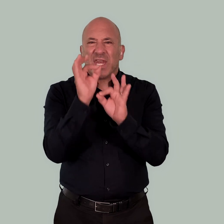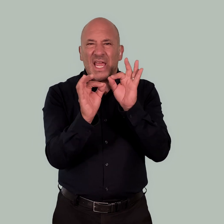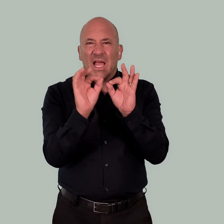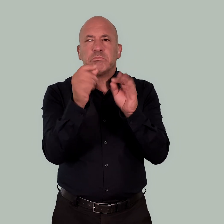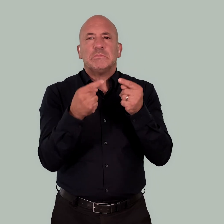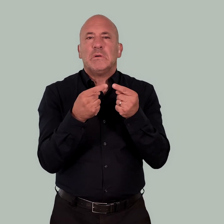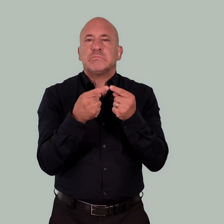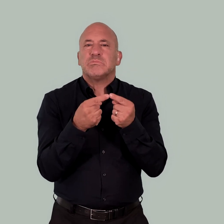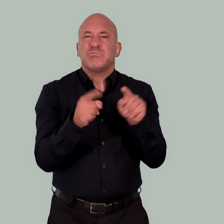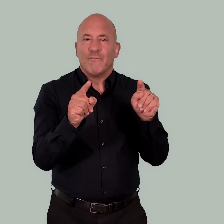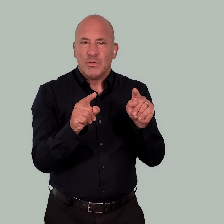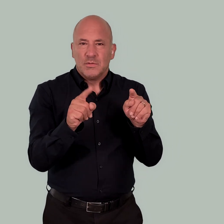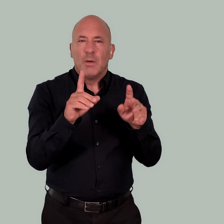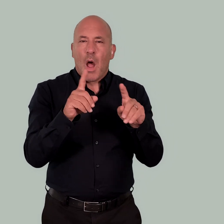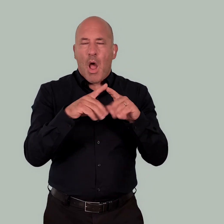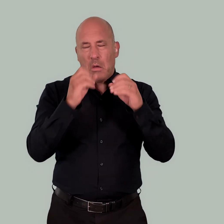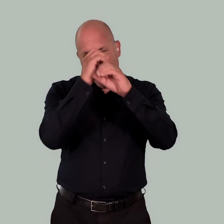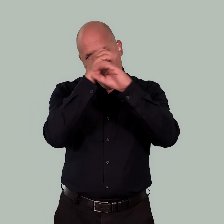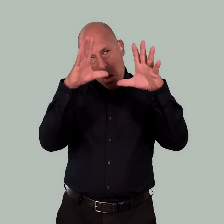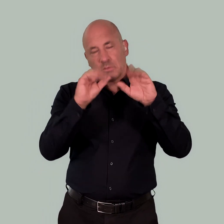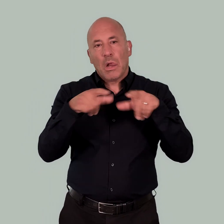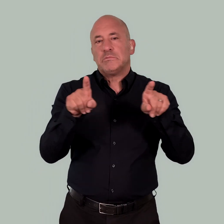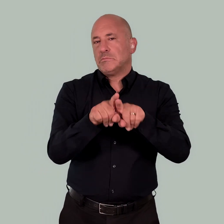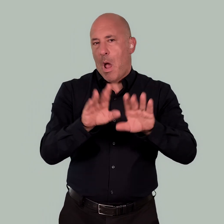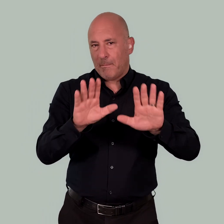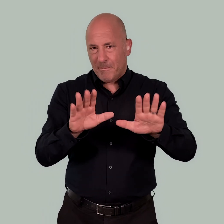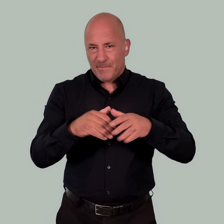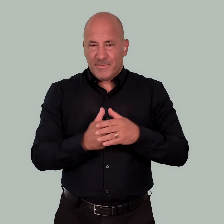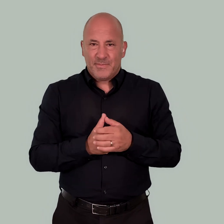although it follows the same concepts.